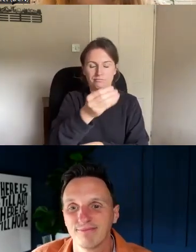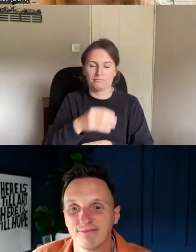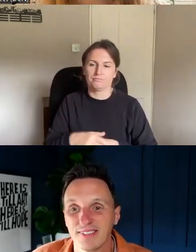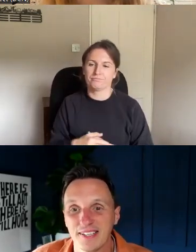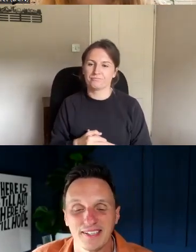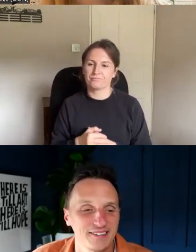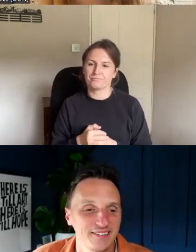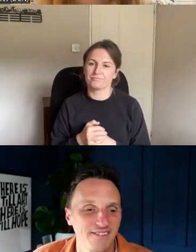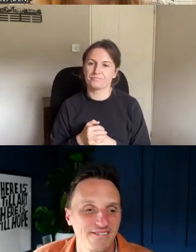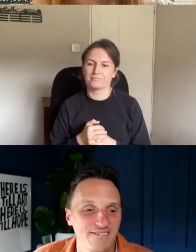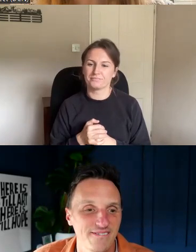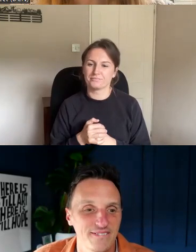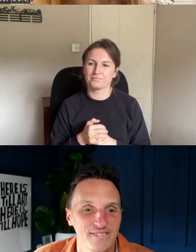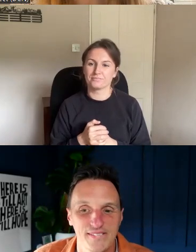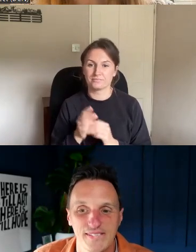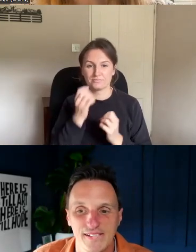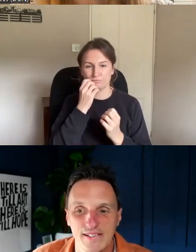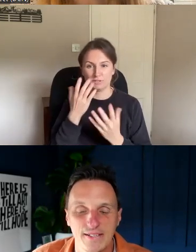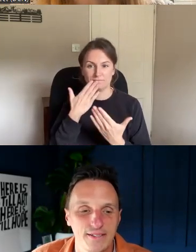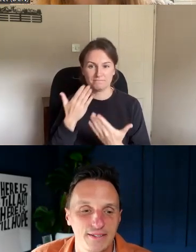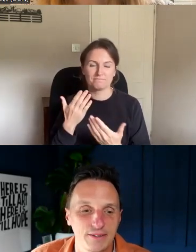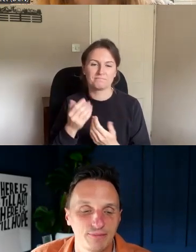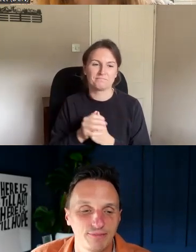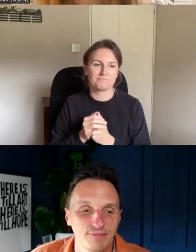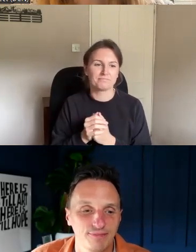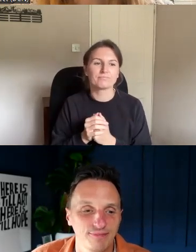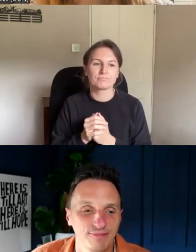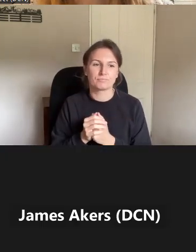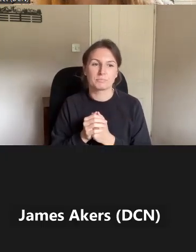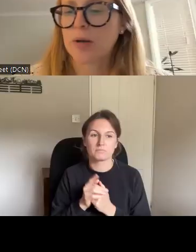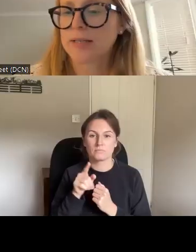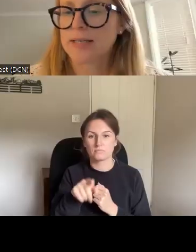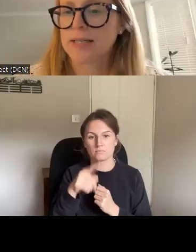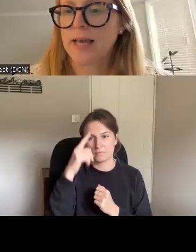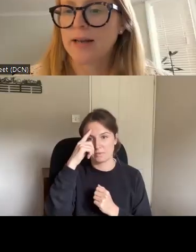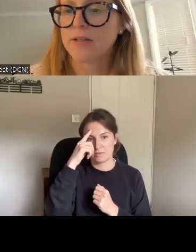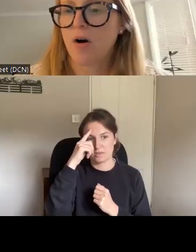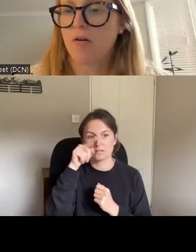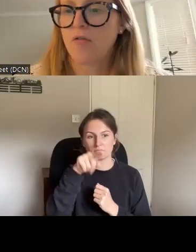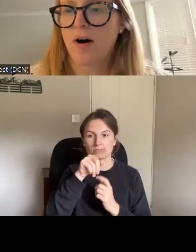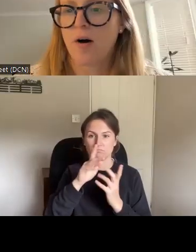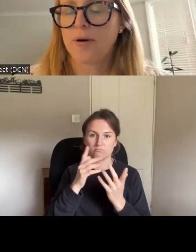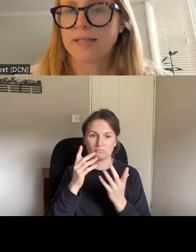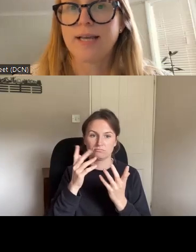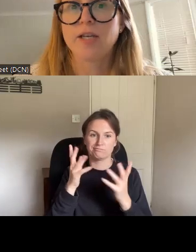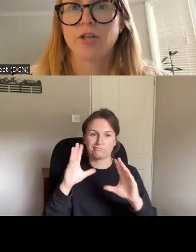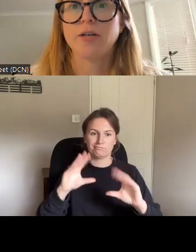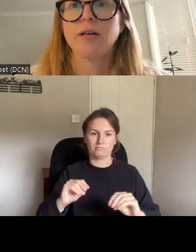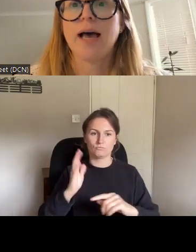Brilliant. Thank you. That, I think, brings us to the end of our presentation.